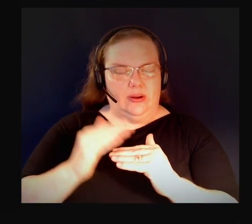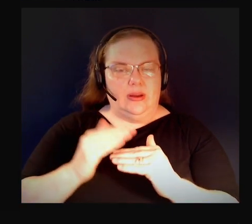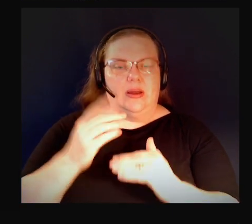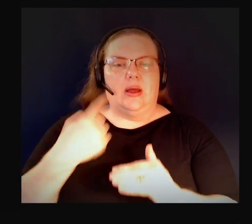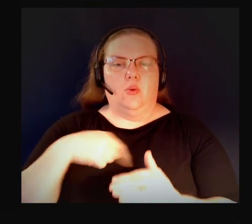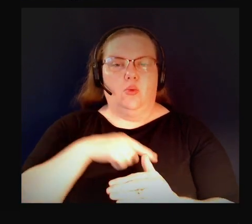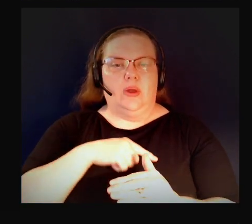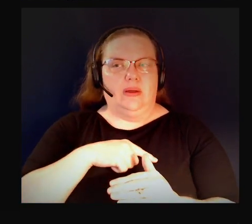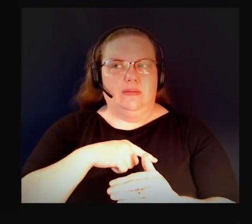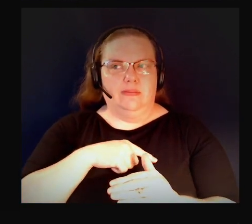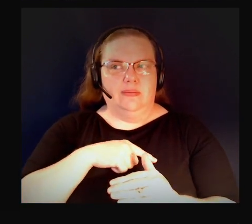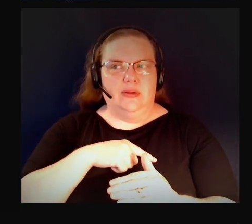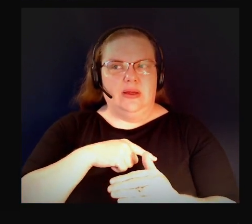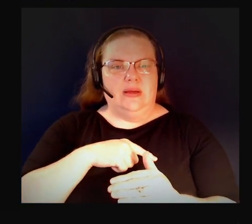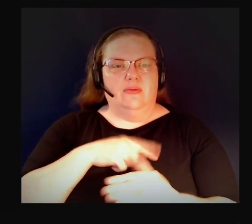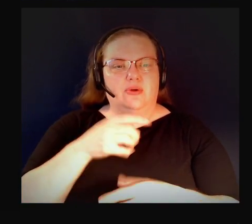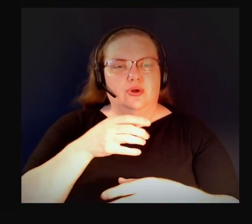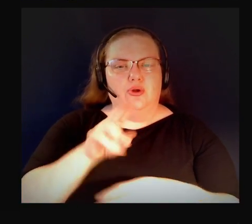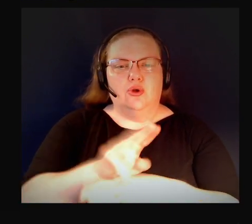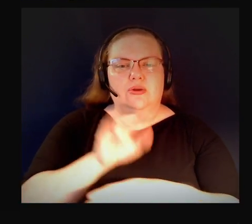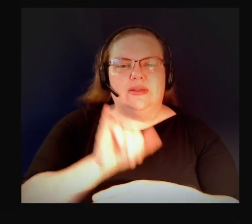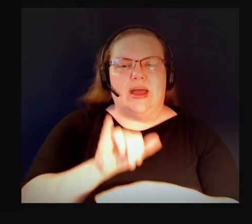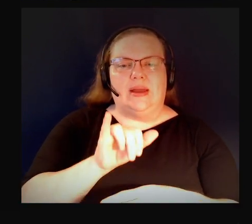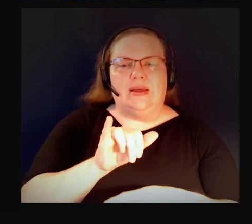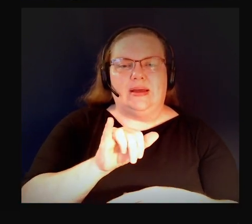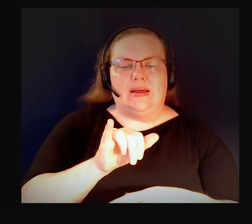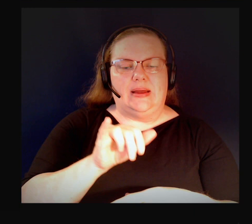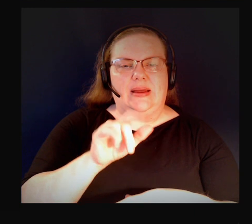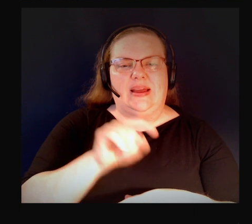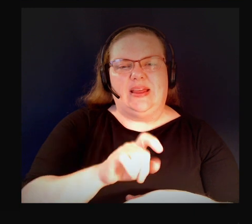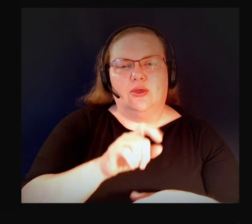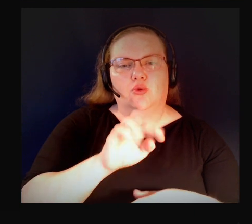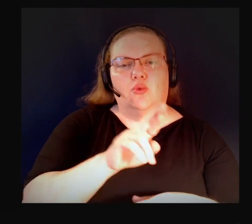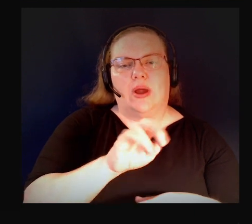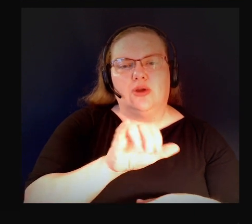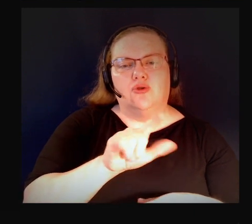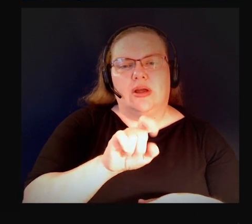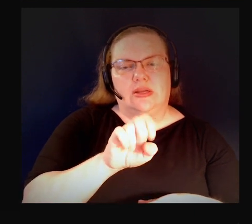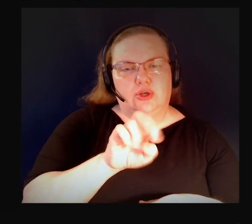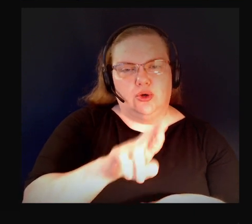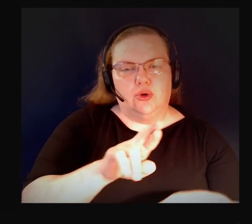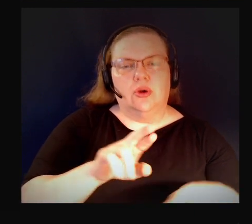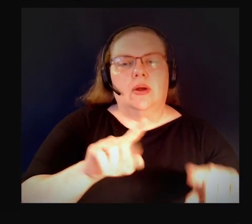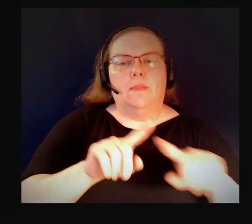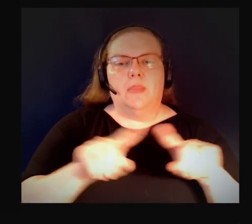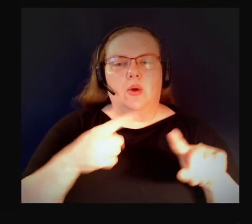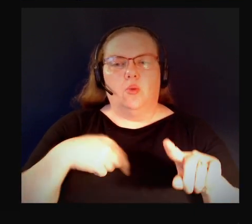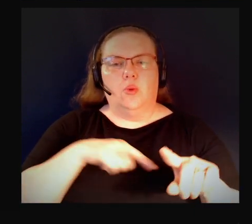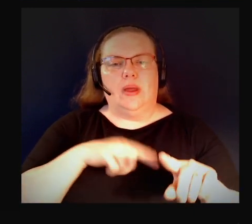in favor of time in the compute shader. Another thing that we do is we bin a ray per direction,